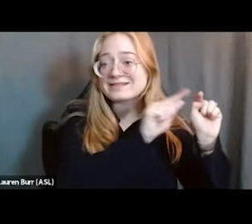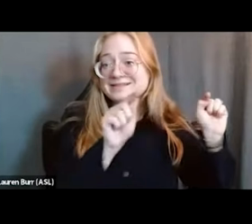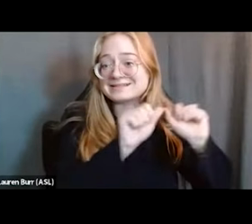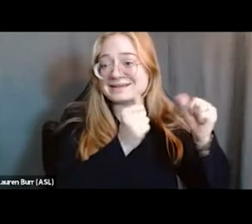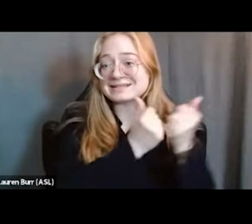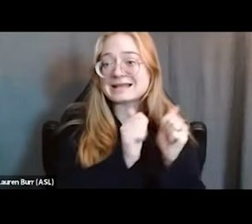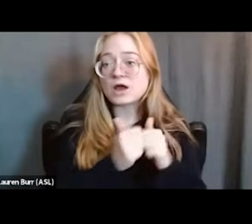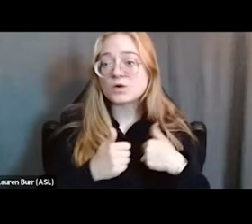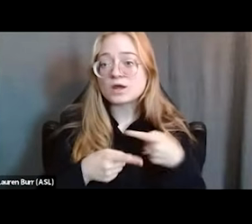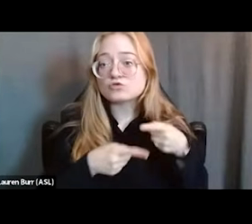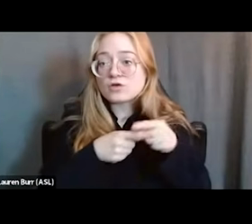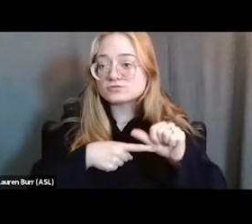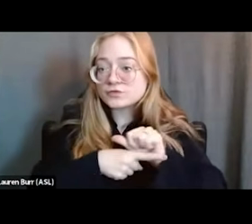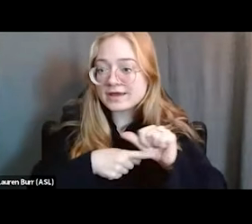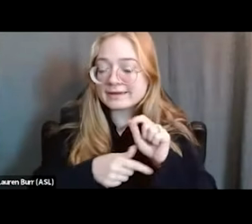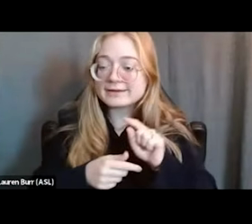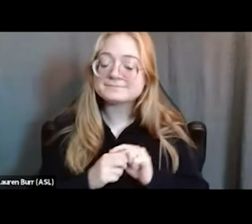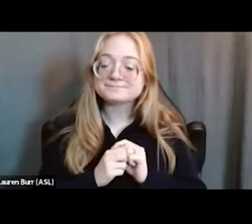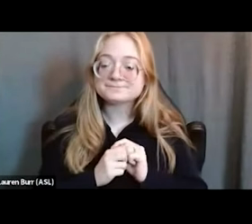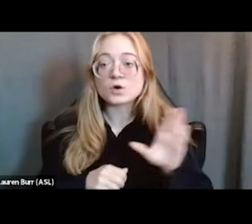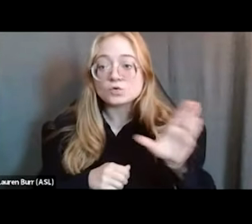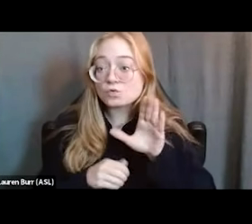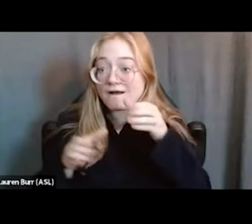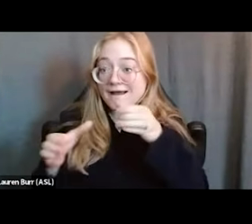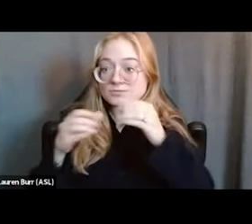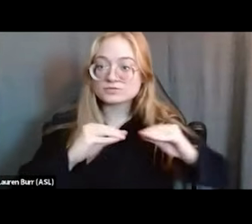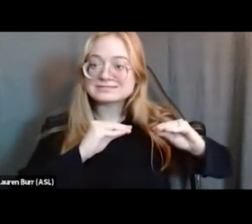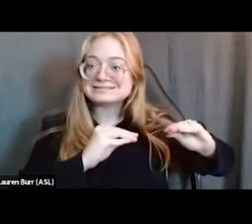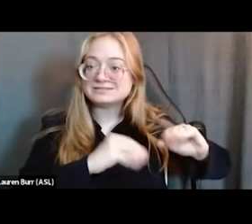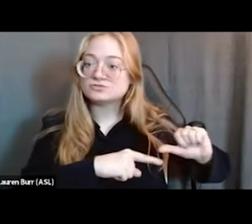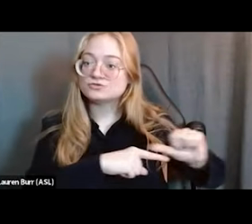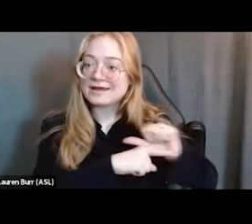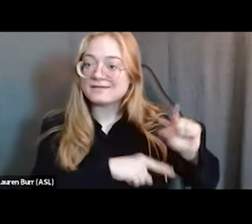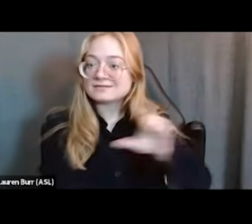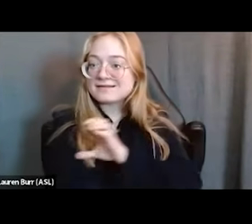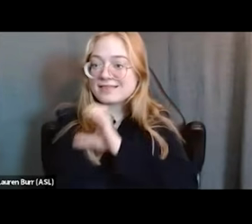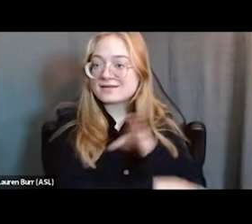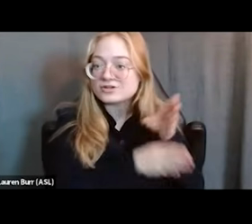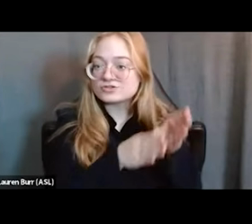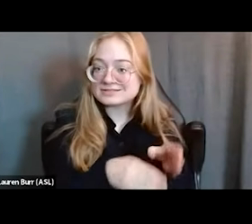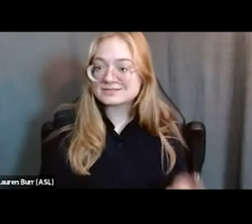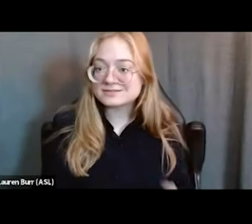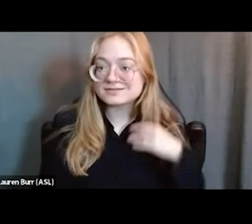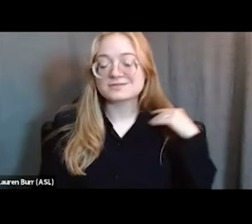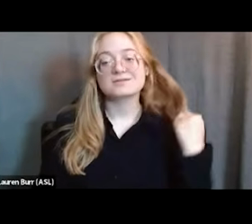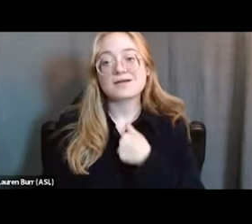How do we have your experts train those clinicians? Because I'm not a trained occupational therapist